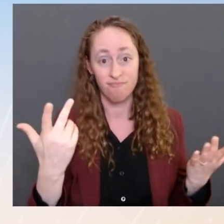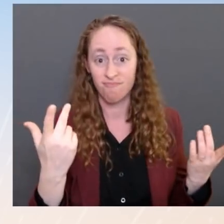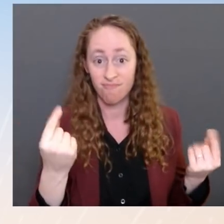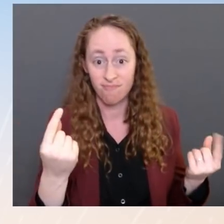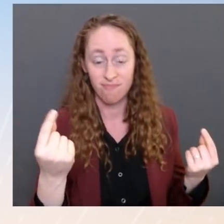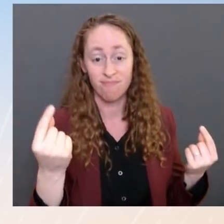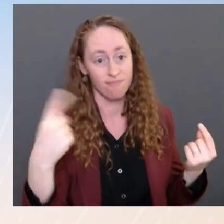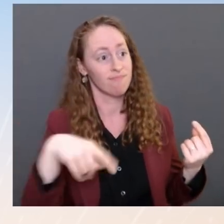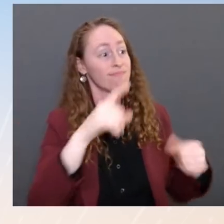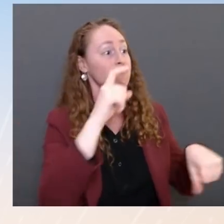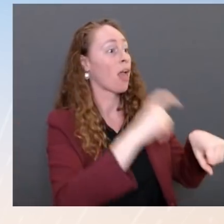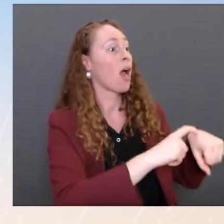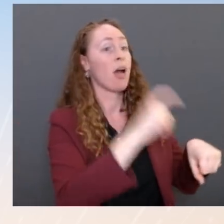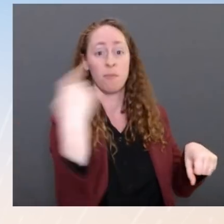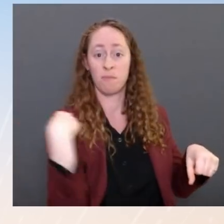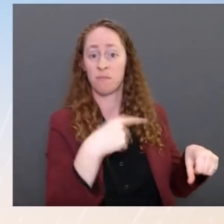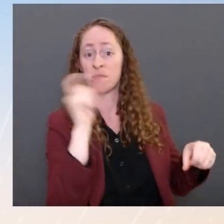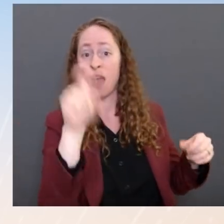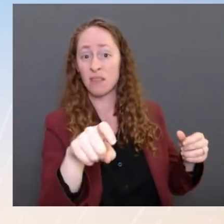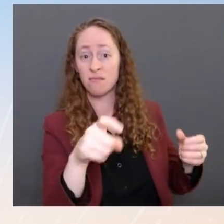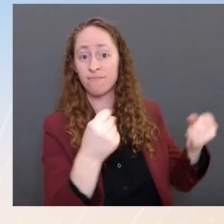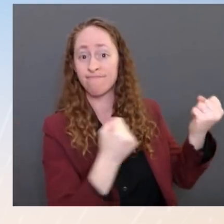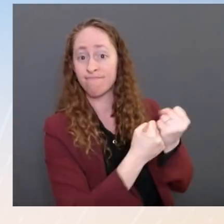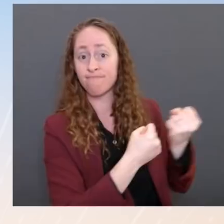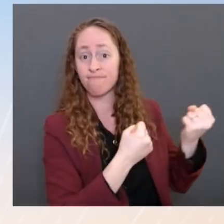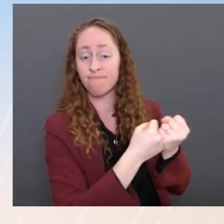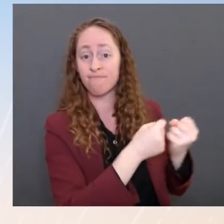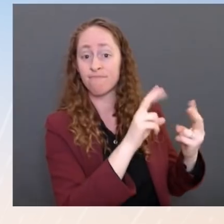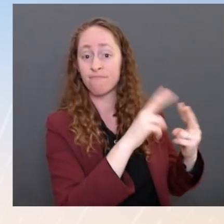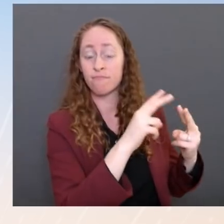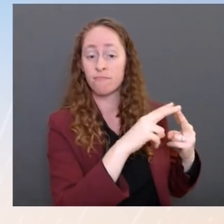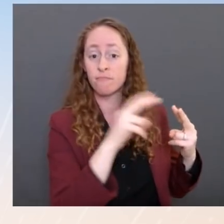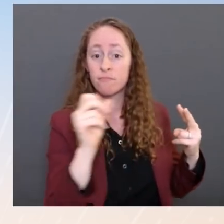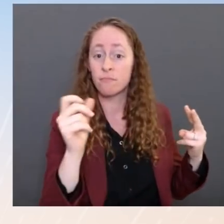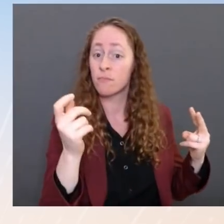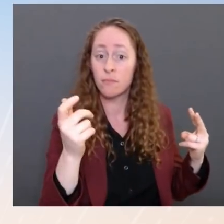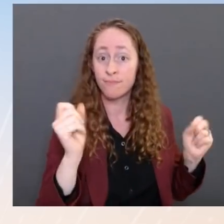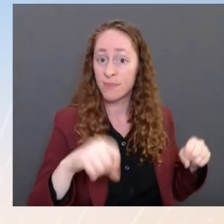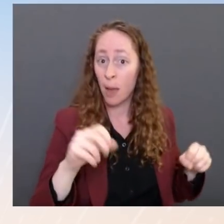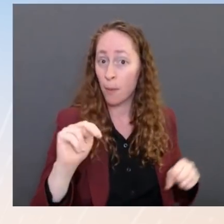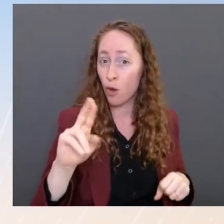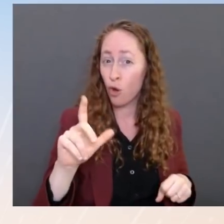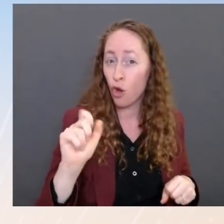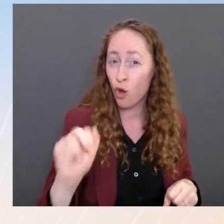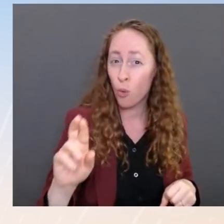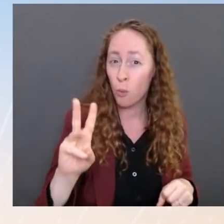What benefit is that to U.S. citizens? Ms. Psaki: Well, first, let me say that we would support --